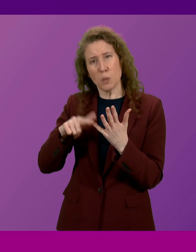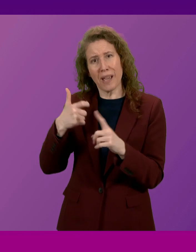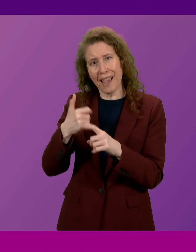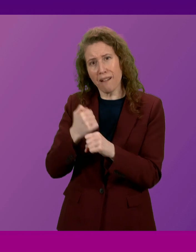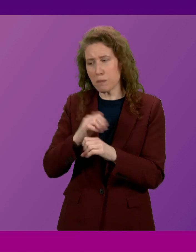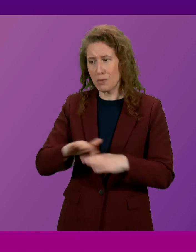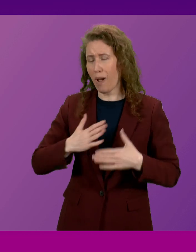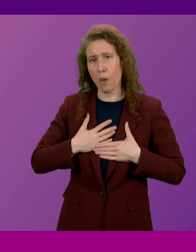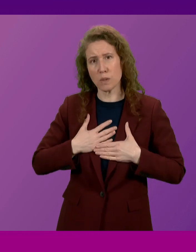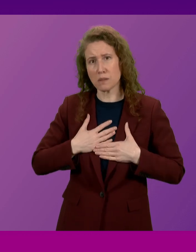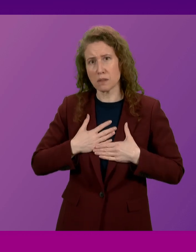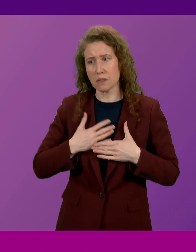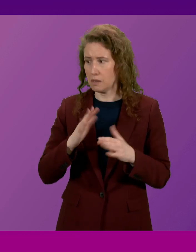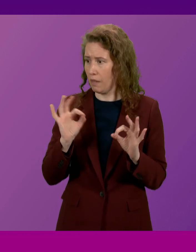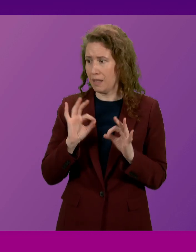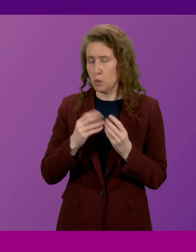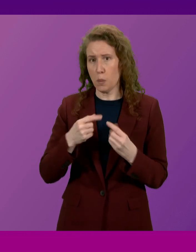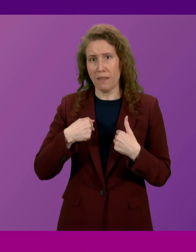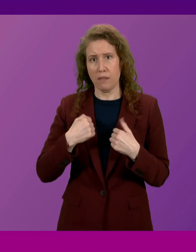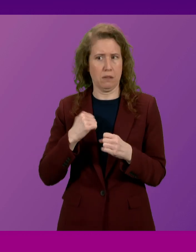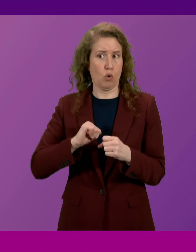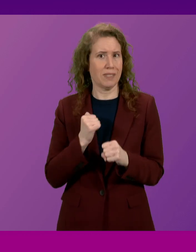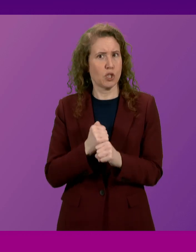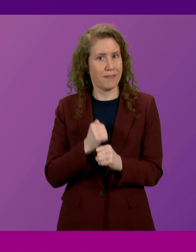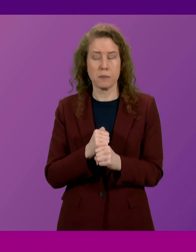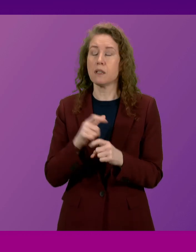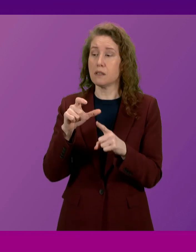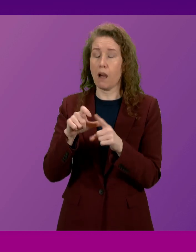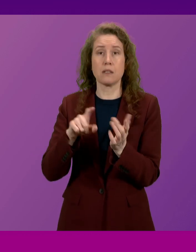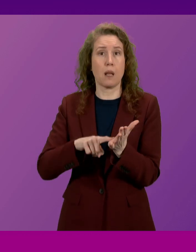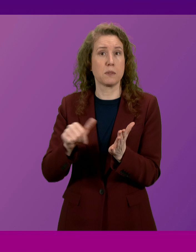it is not a policy proposal of the Scottish Government. Douglas Lumsden is at the front of